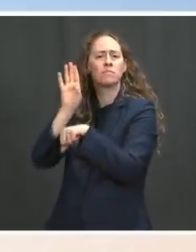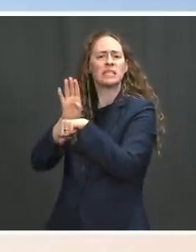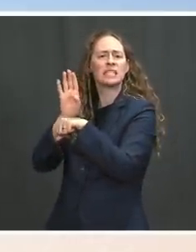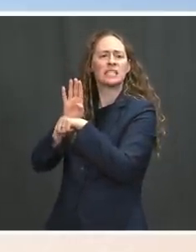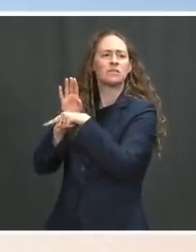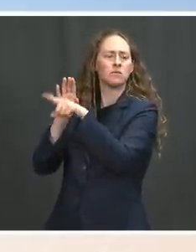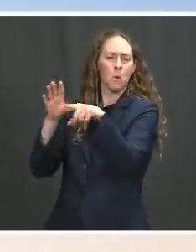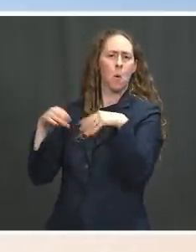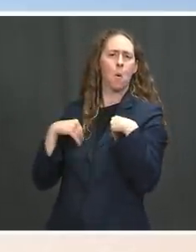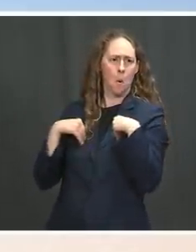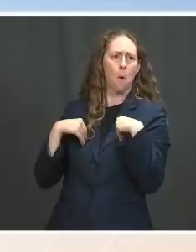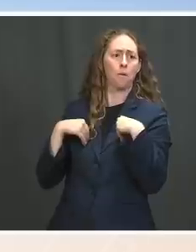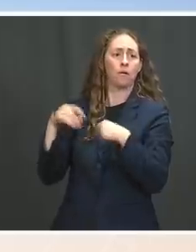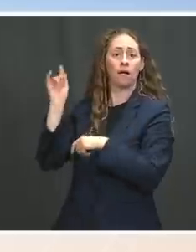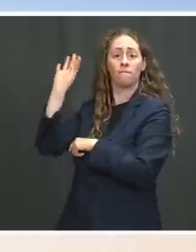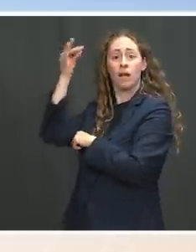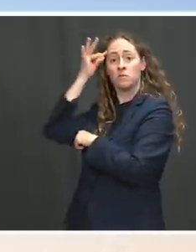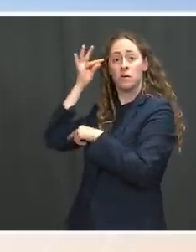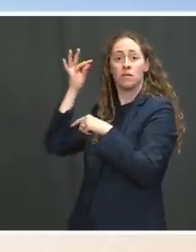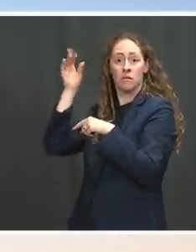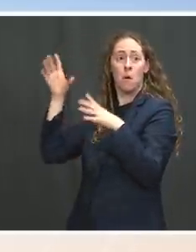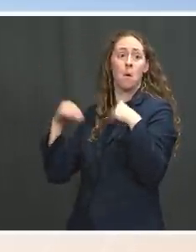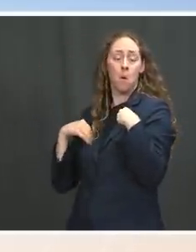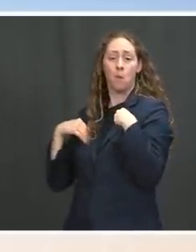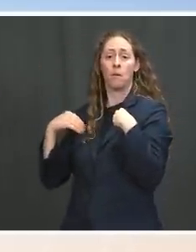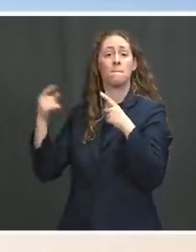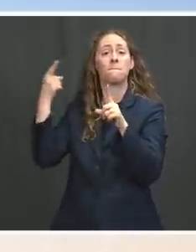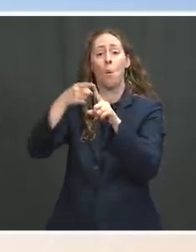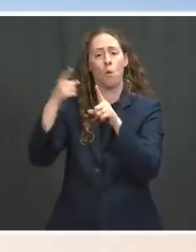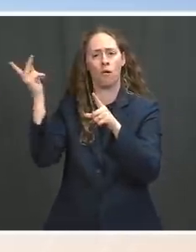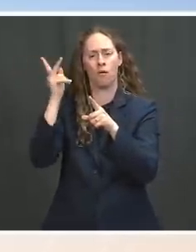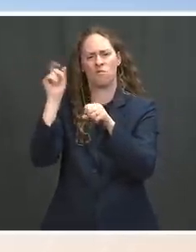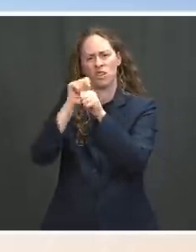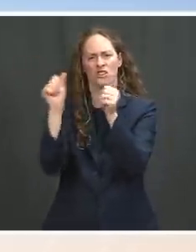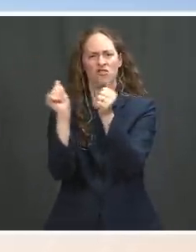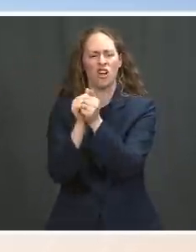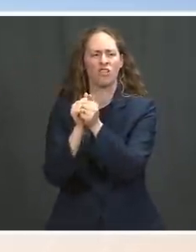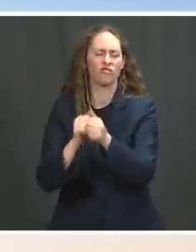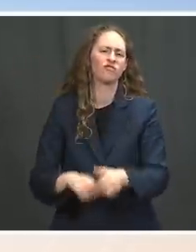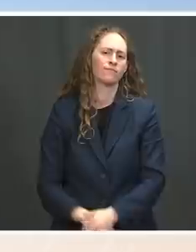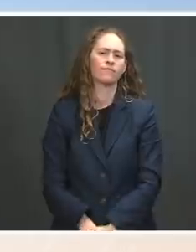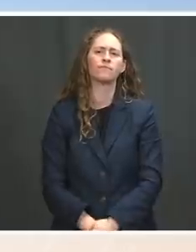and other infrastructure we count on. Ms. Psaki: Peter. The Press: Secretary Buttigieg, does the fact that this run --